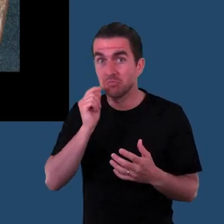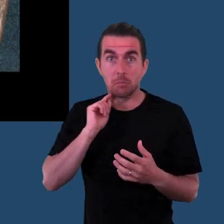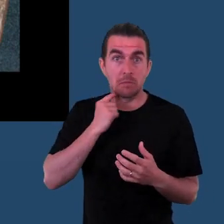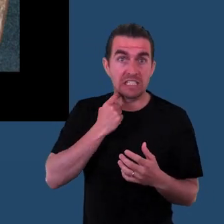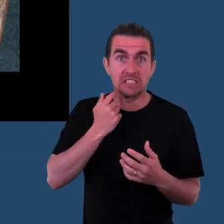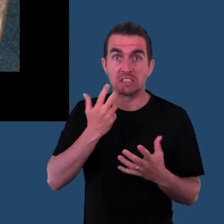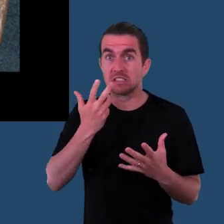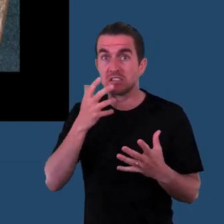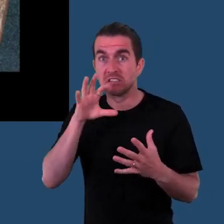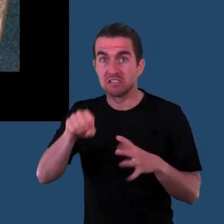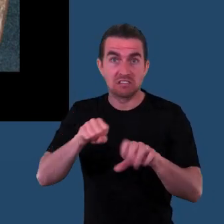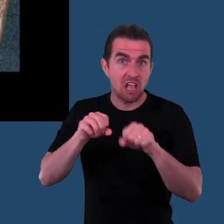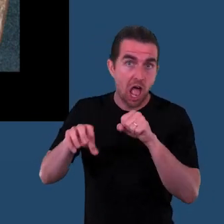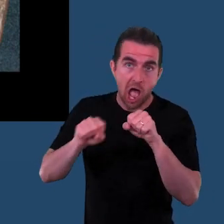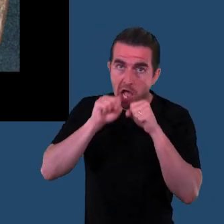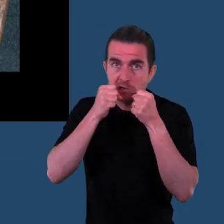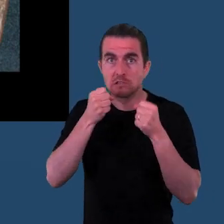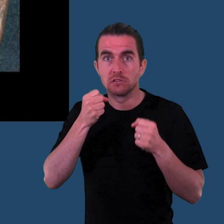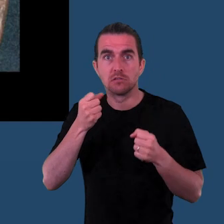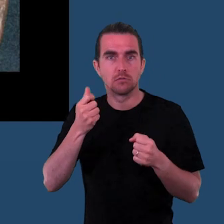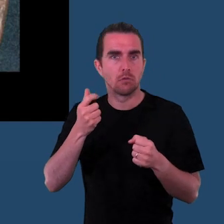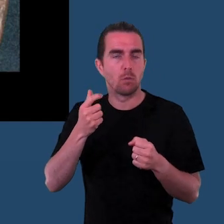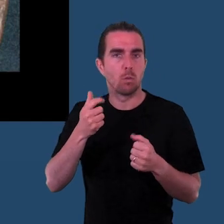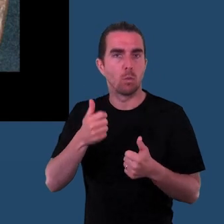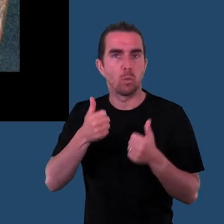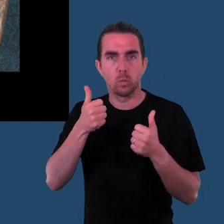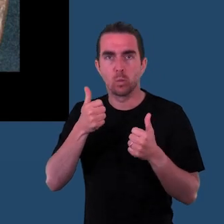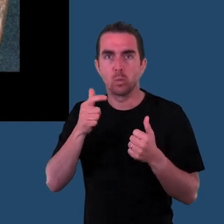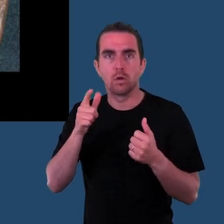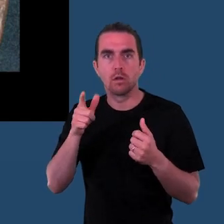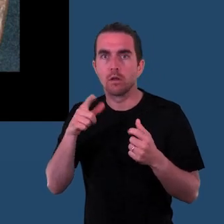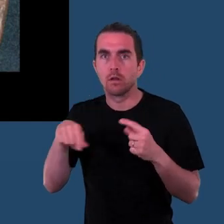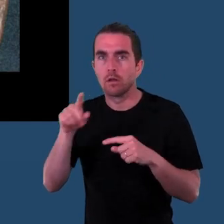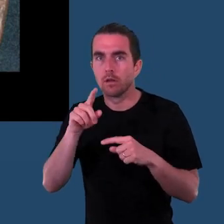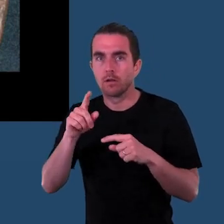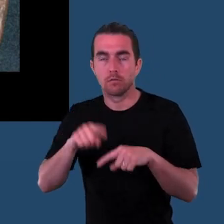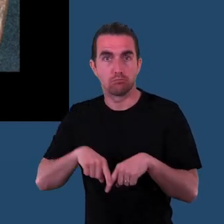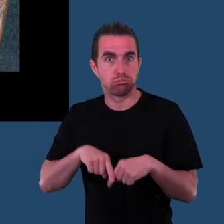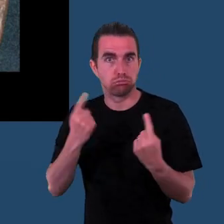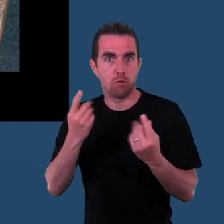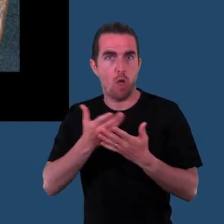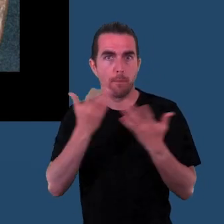but also, three bones and then a claw, which is very, very different from these marine reptiles,